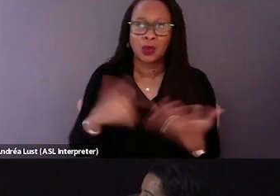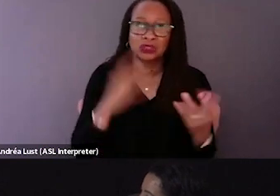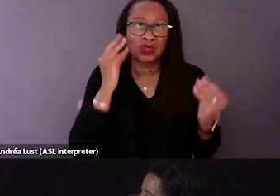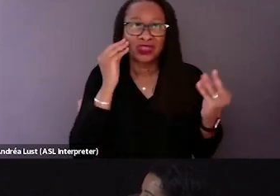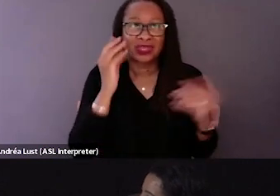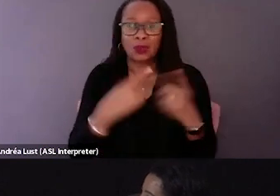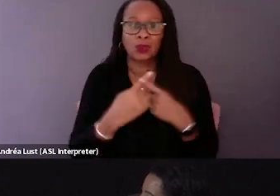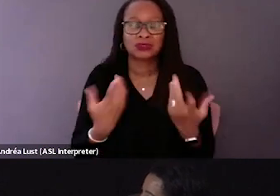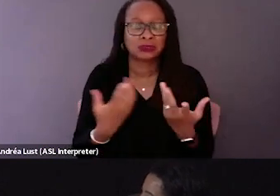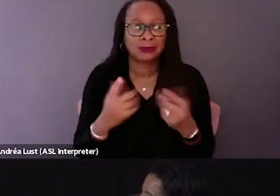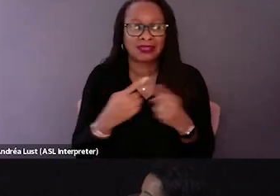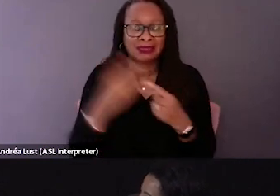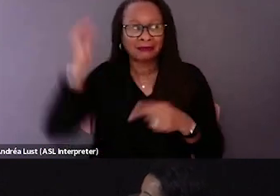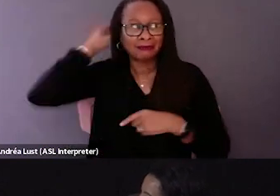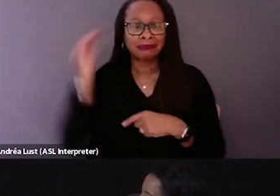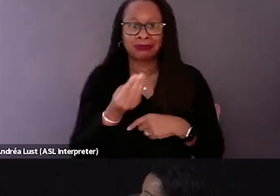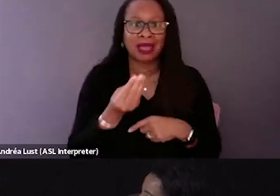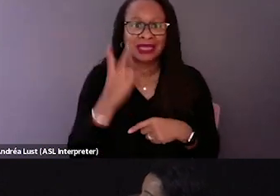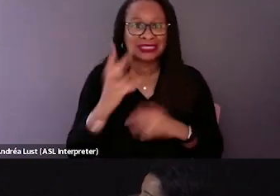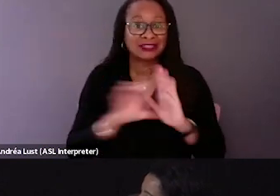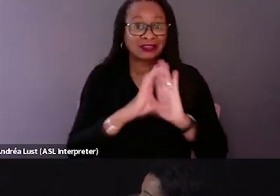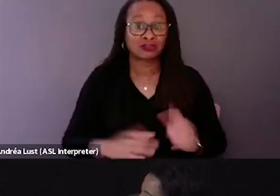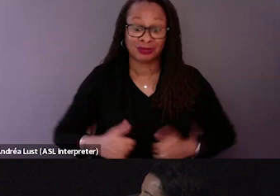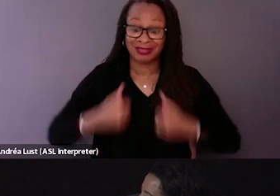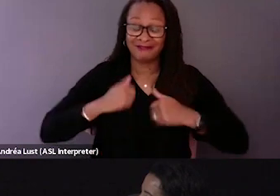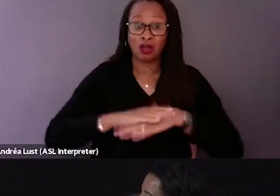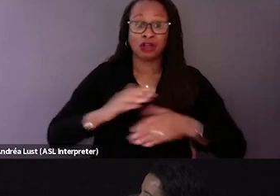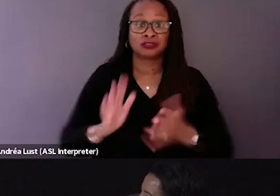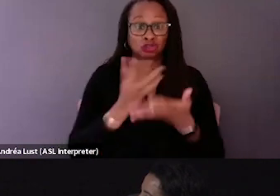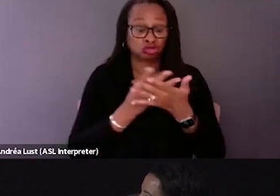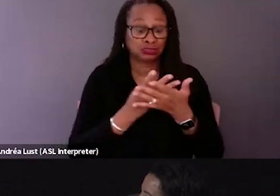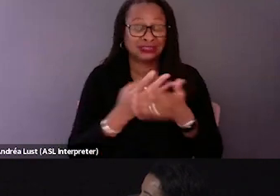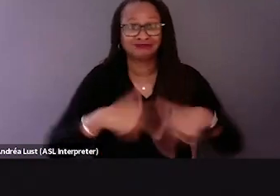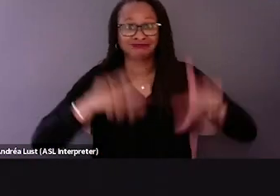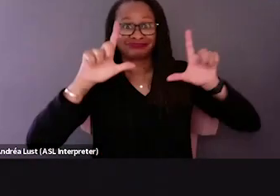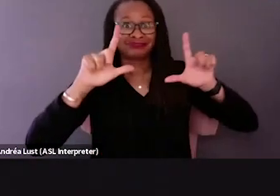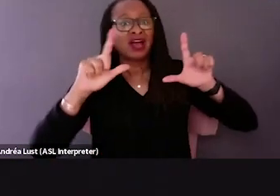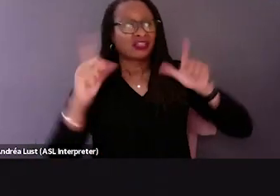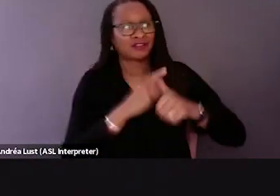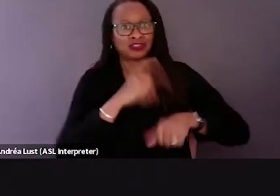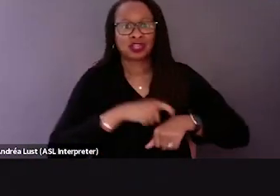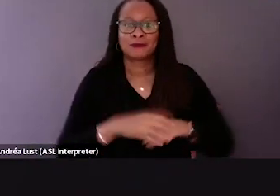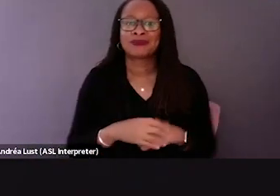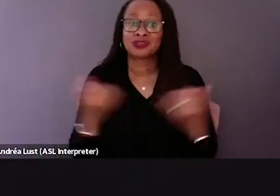about seeing this character come to life on screen for the first time. And when she walked onto the set, you know,